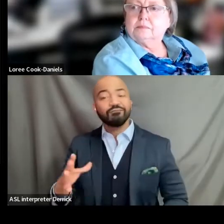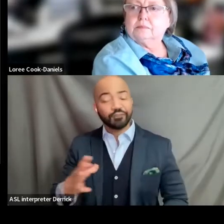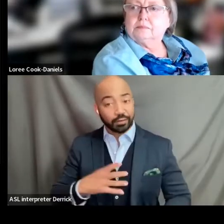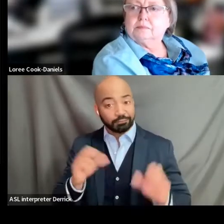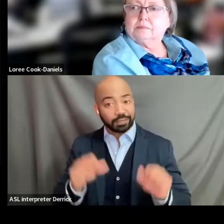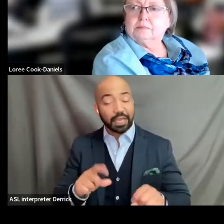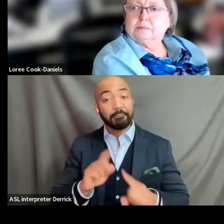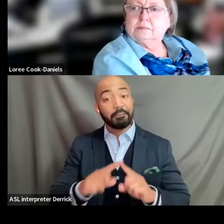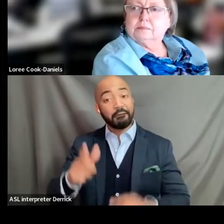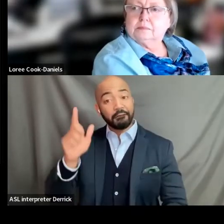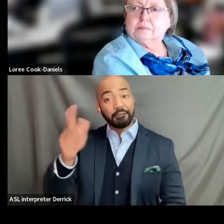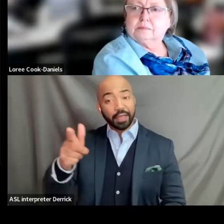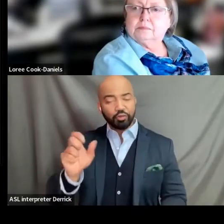at your level of comfort.